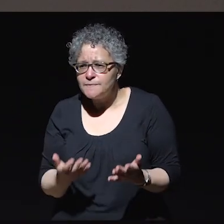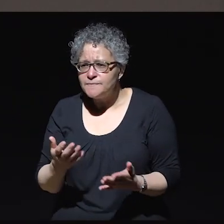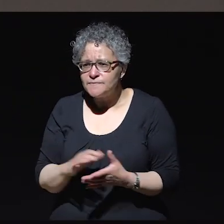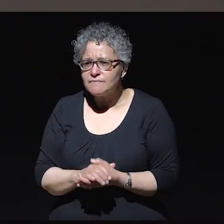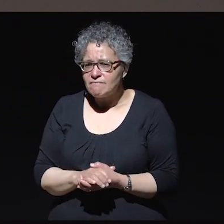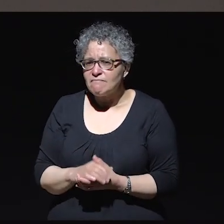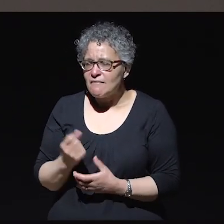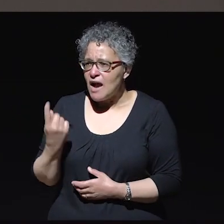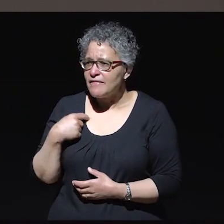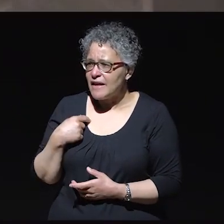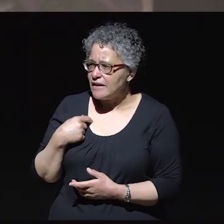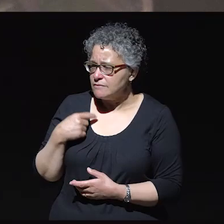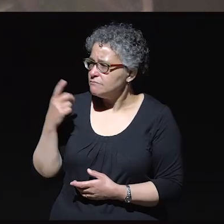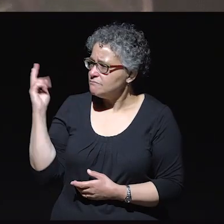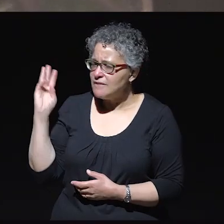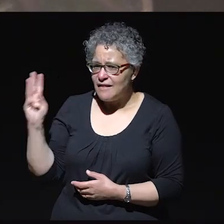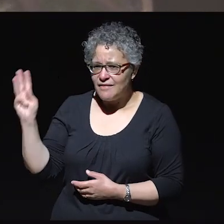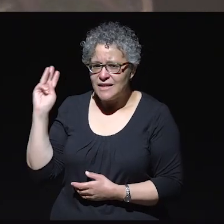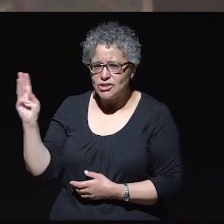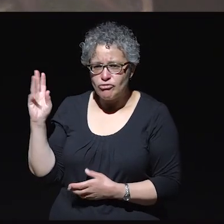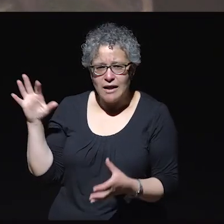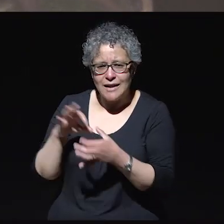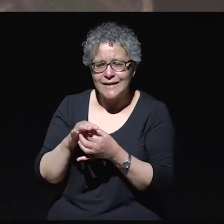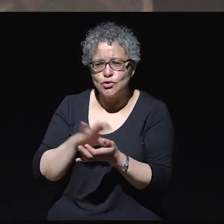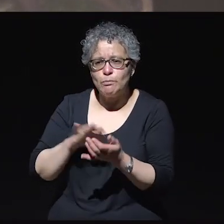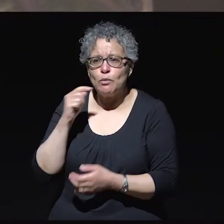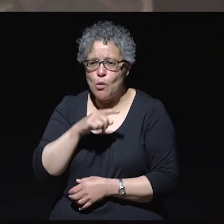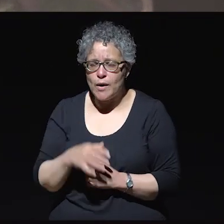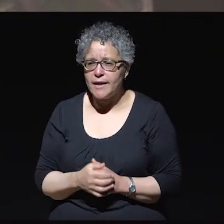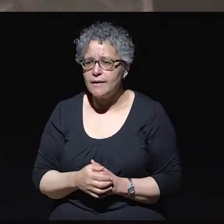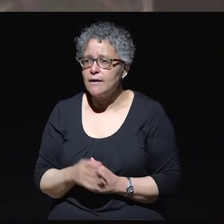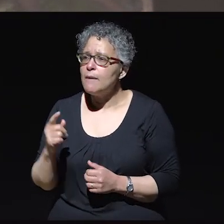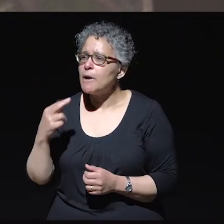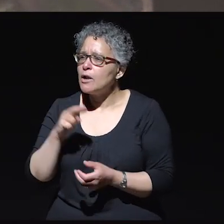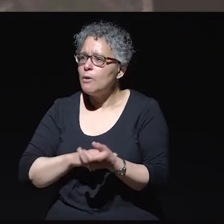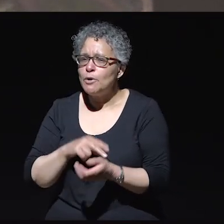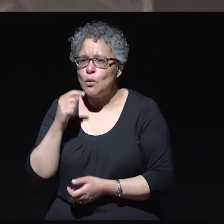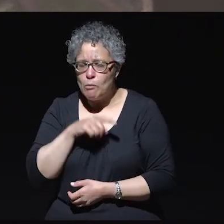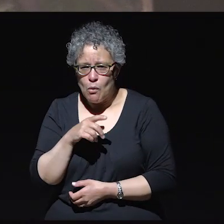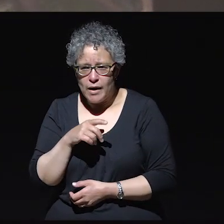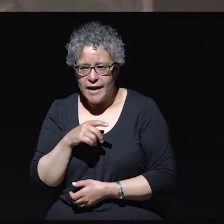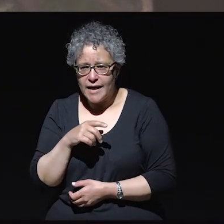I think it's pretty close. But, equally, 'The Blue Boy' did actually, not just about sort of historicism